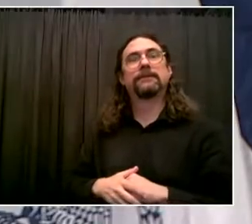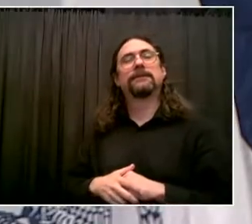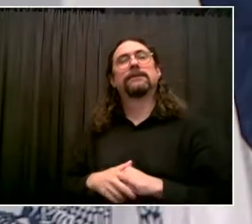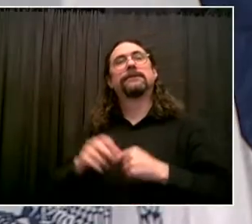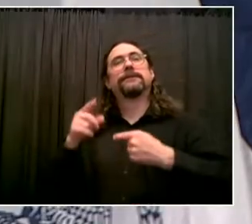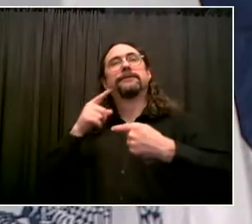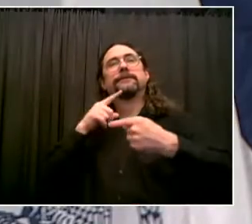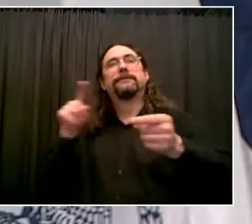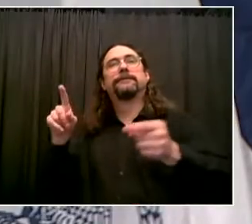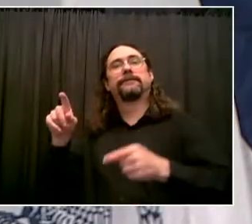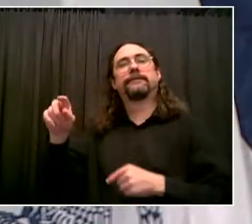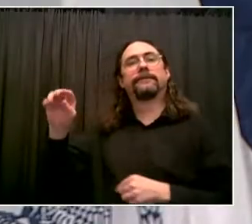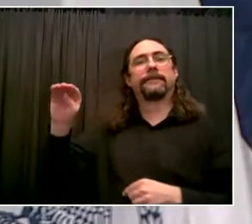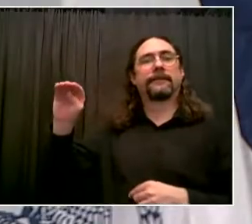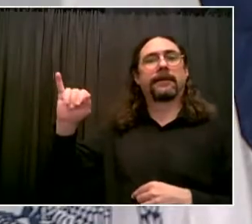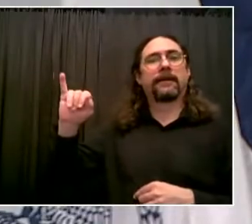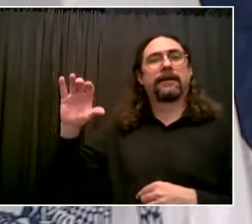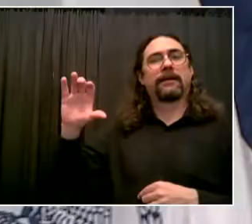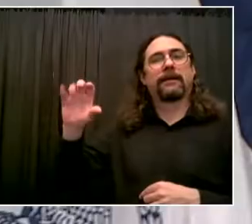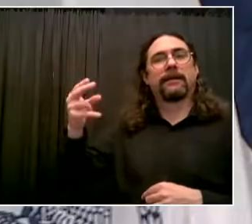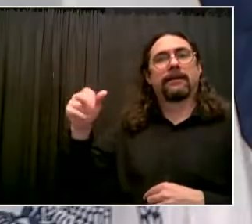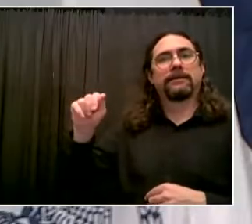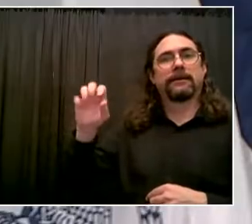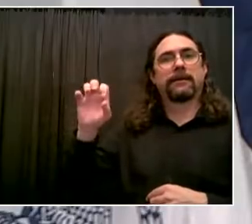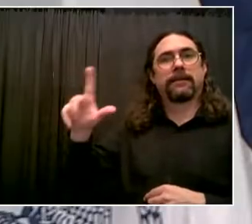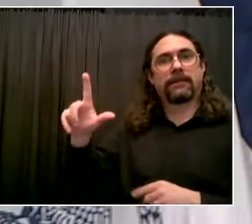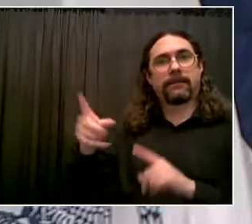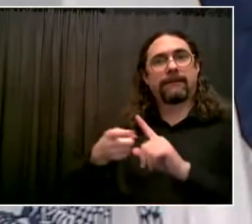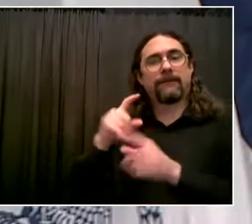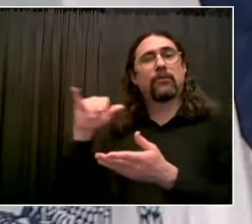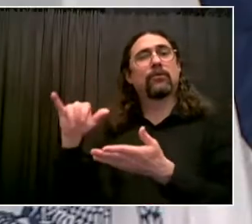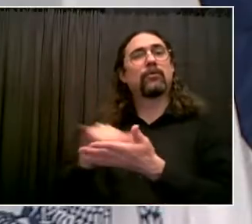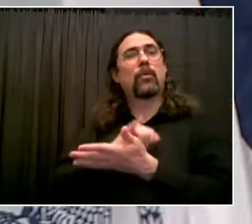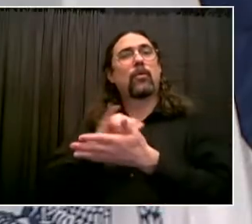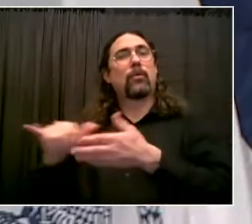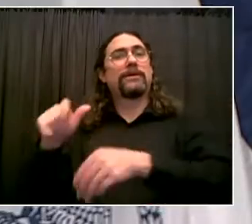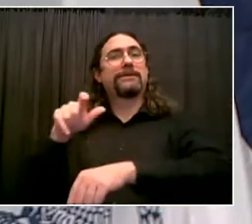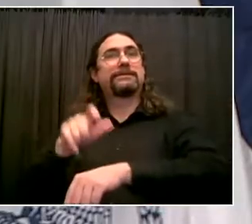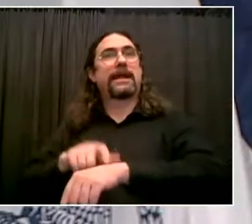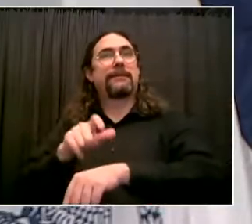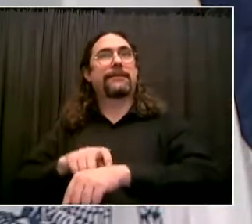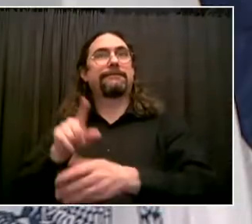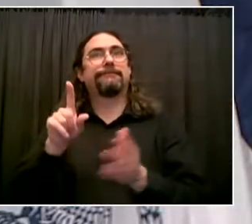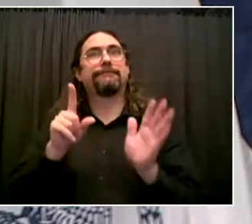FOR TWO MORE TODAY, THE NEXT IS MICHAEL GOLD FROM NEW YORK TIMS.E Reporter: MR. MAYOR, HOW ARE YOU? I WANTED TO